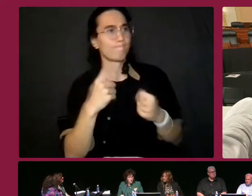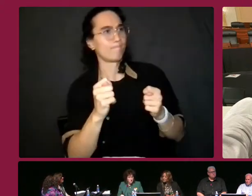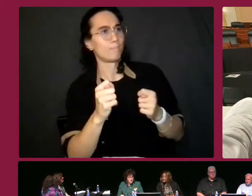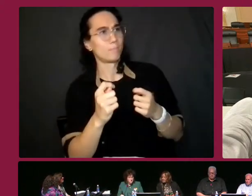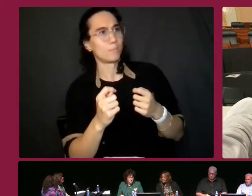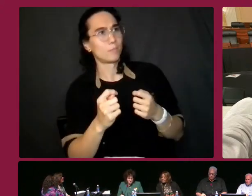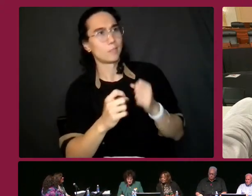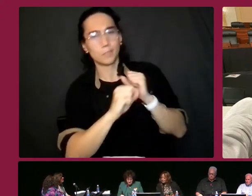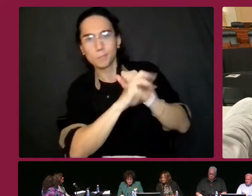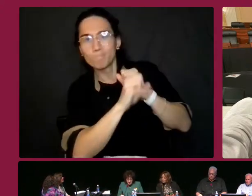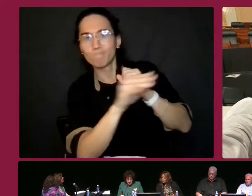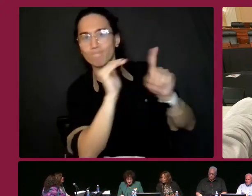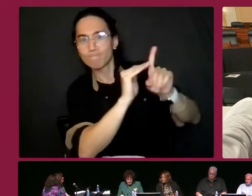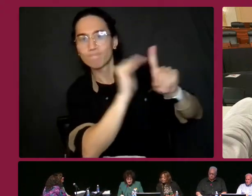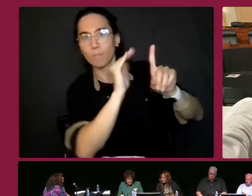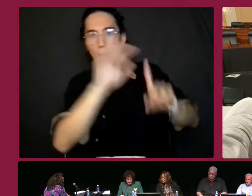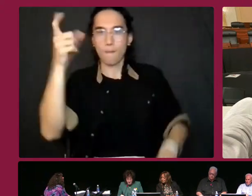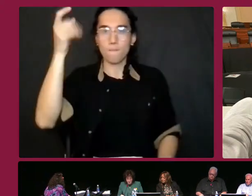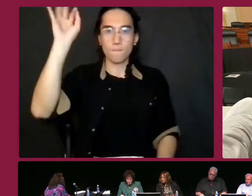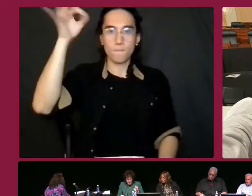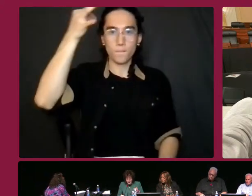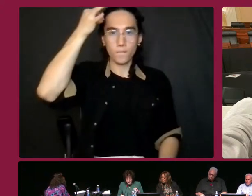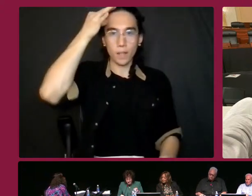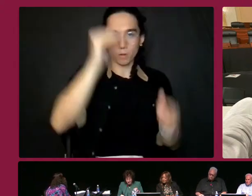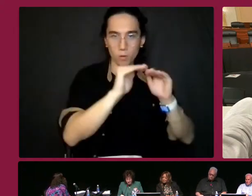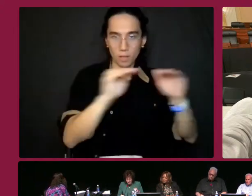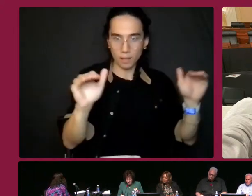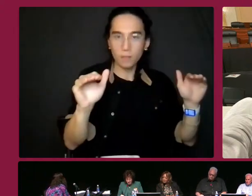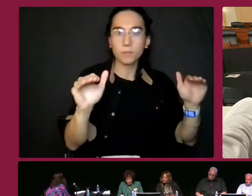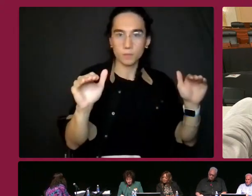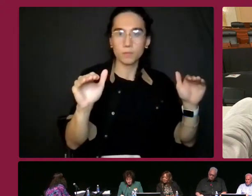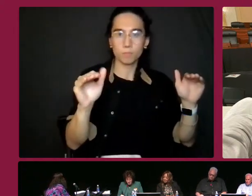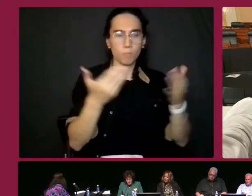things of interest that, uh, directly impact community colleges.